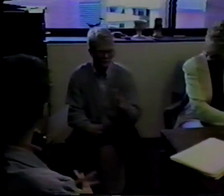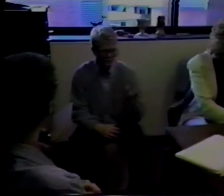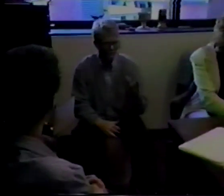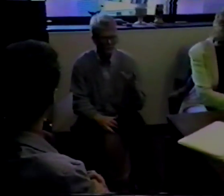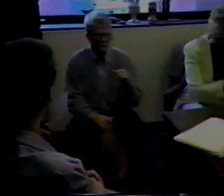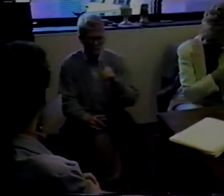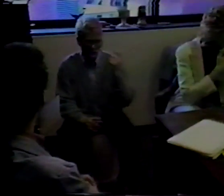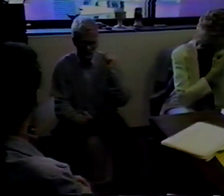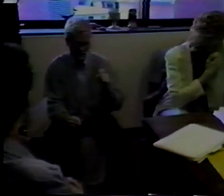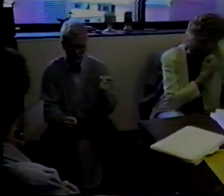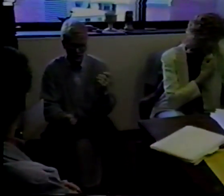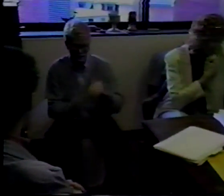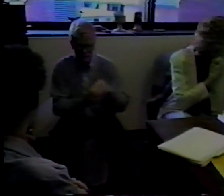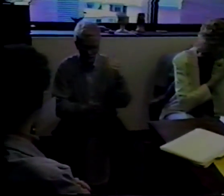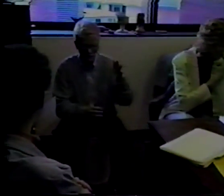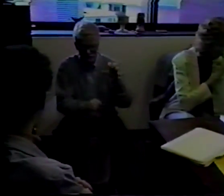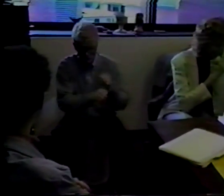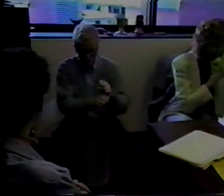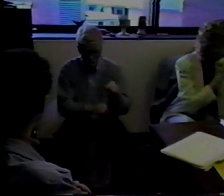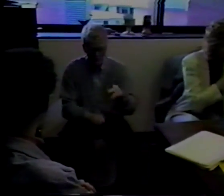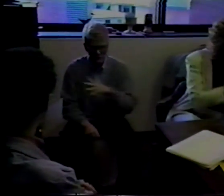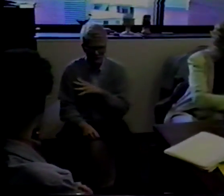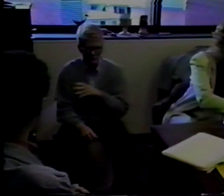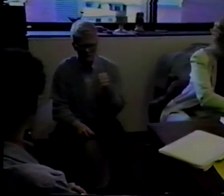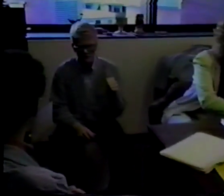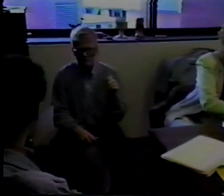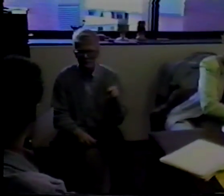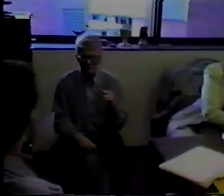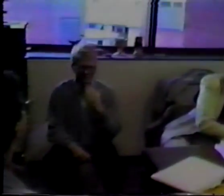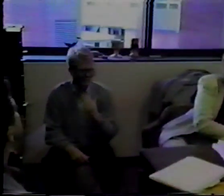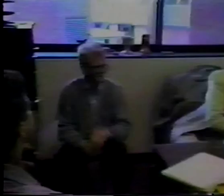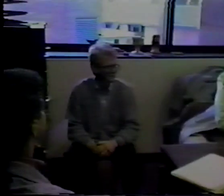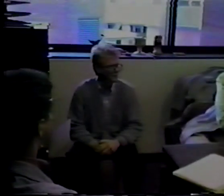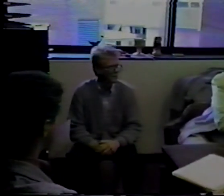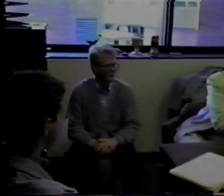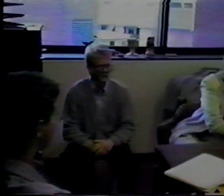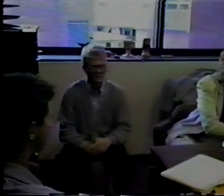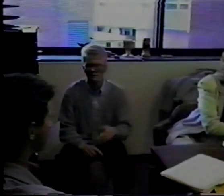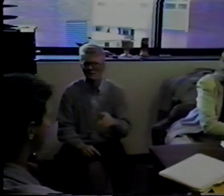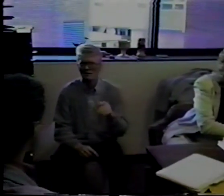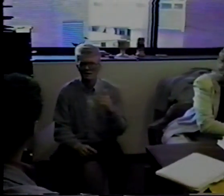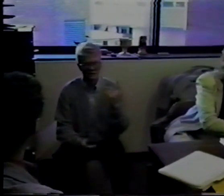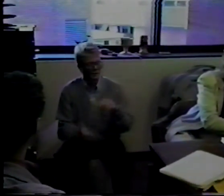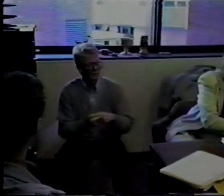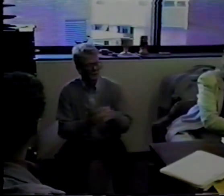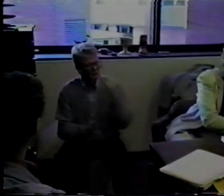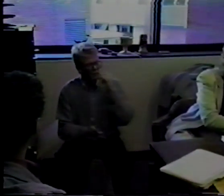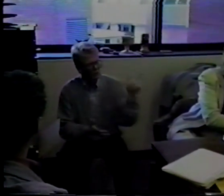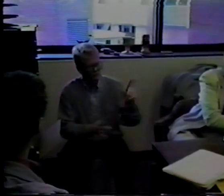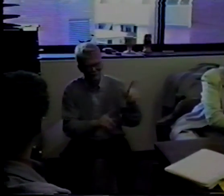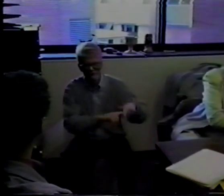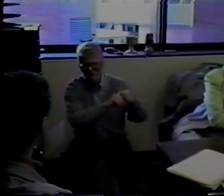Okay! Good, bye.